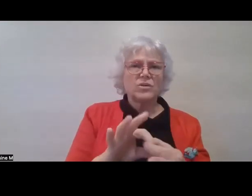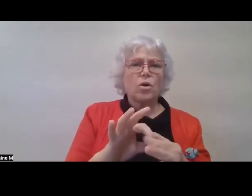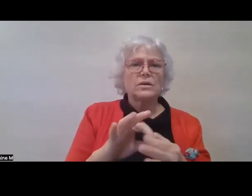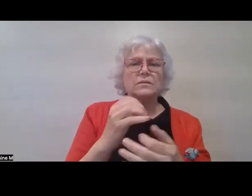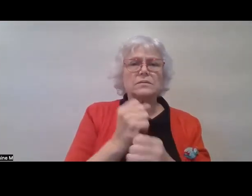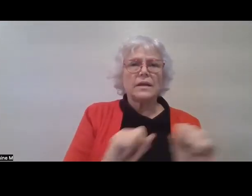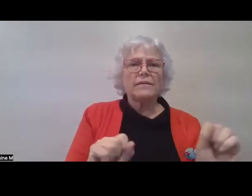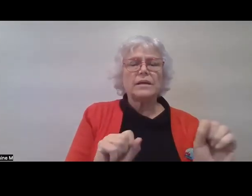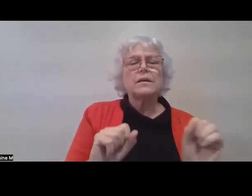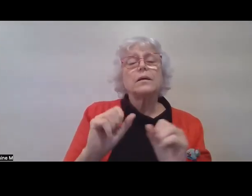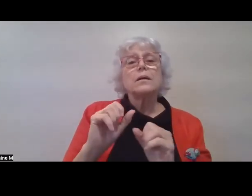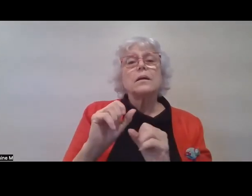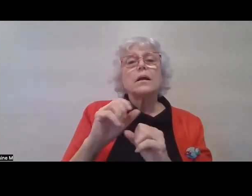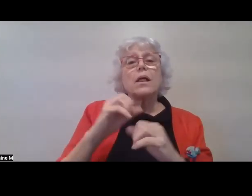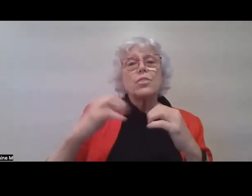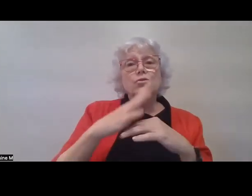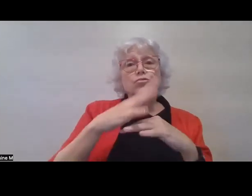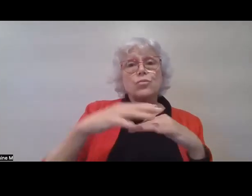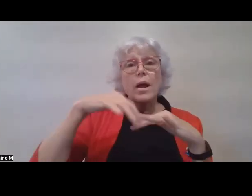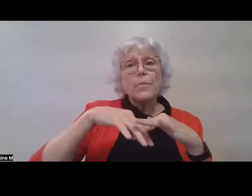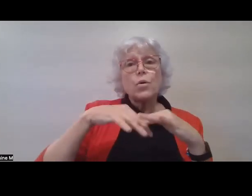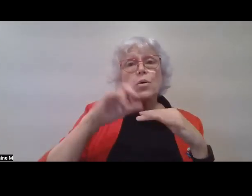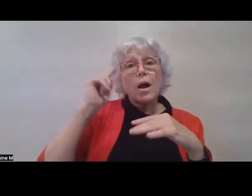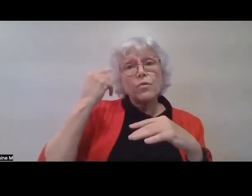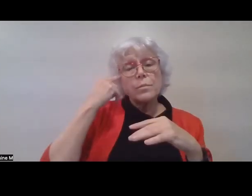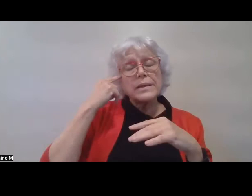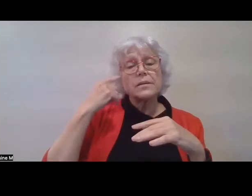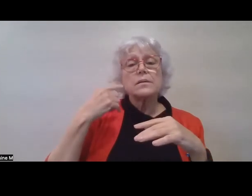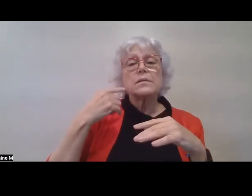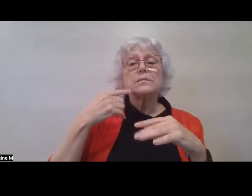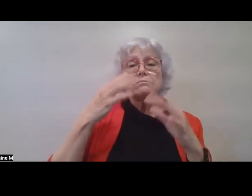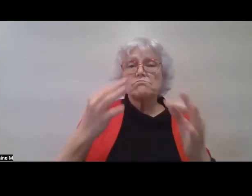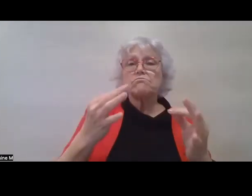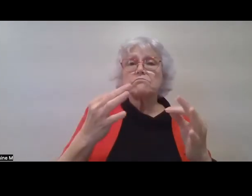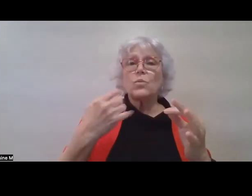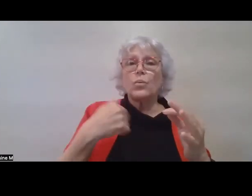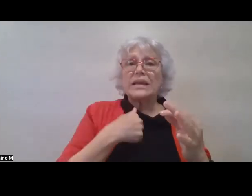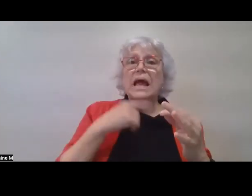tribal government. As so often is the case, we had to clean up the colonizers' mess. So,